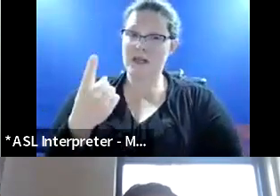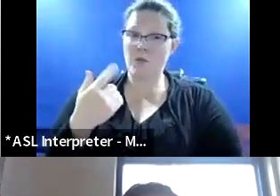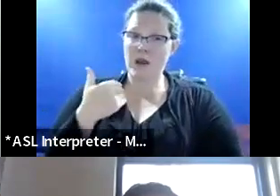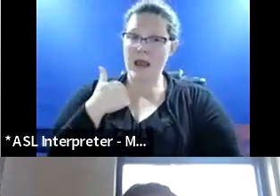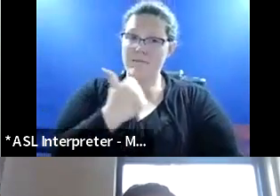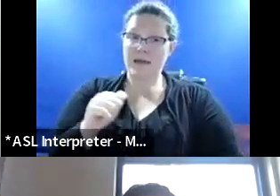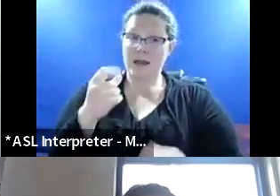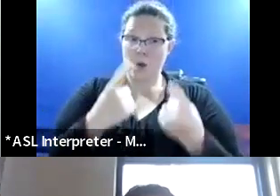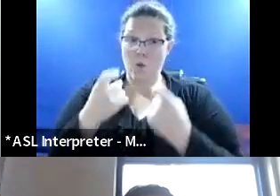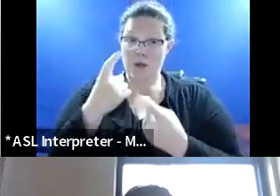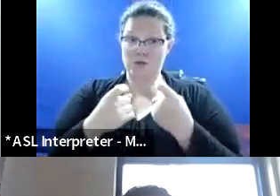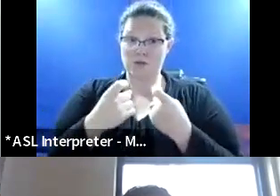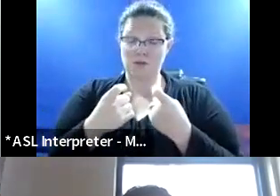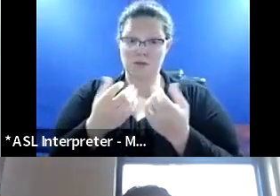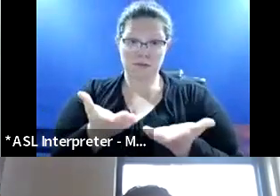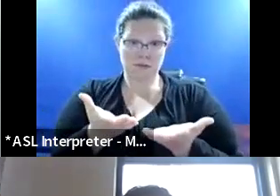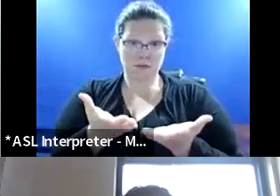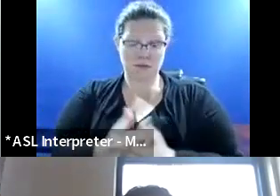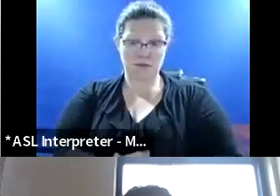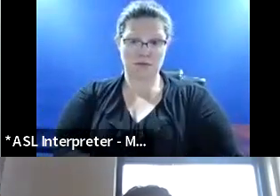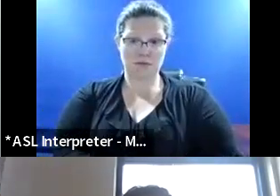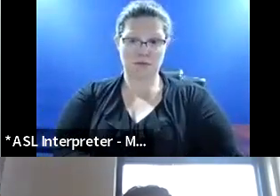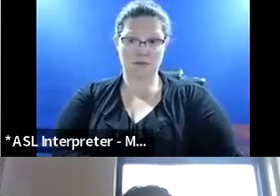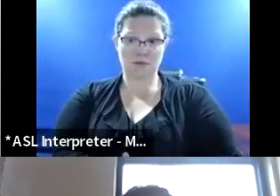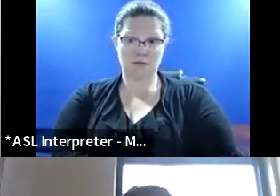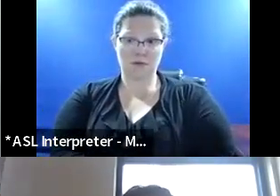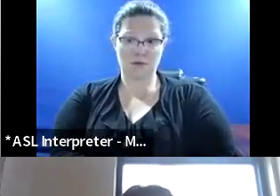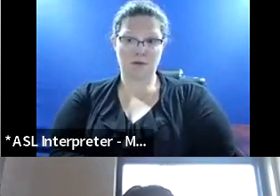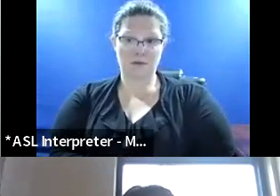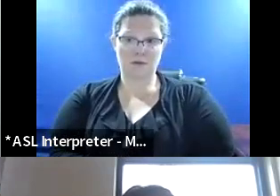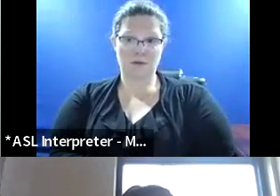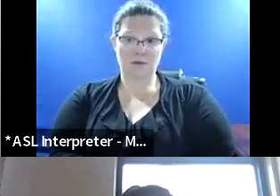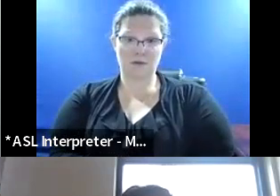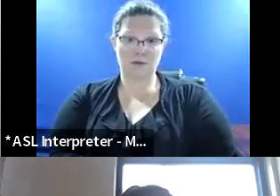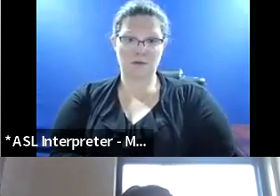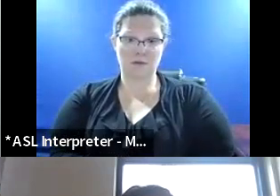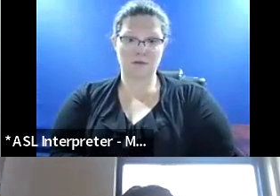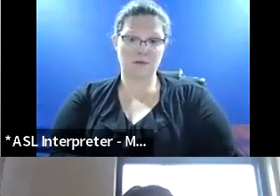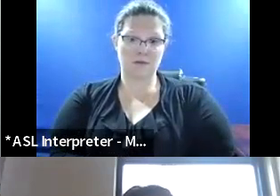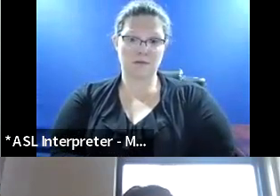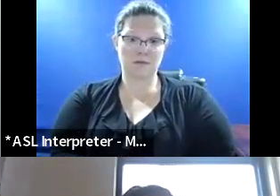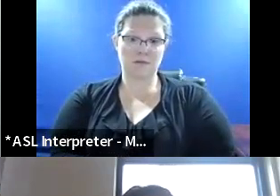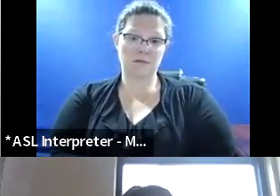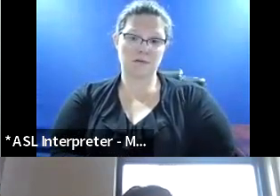THANK YOU SO MUCH FOR SO MUCH WONDERFUL INFORMATION.